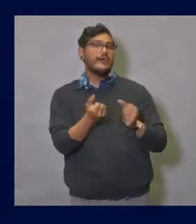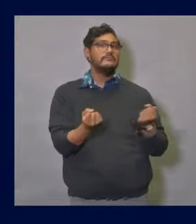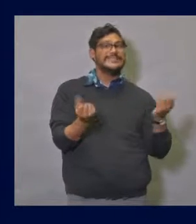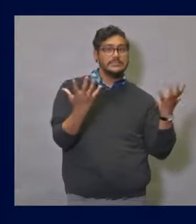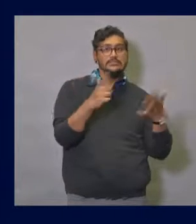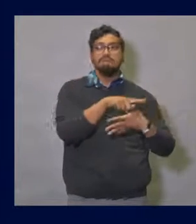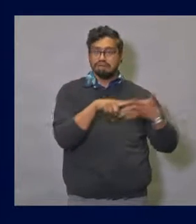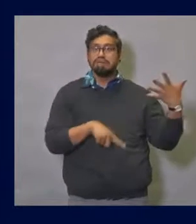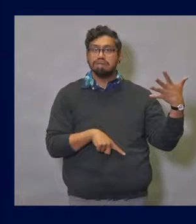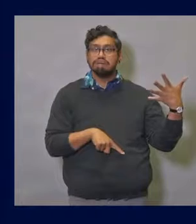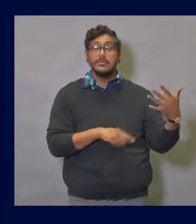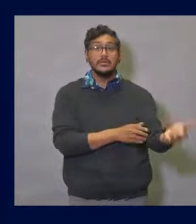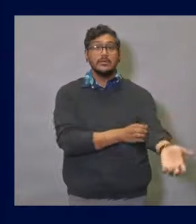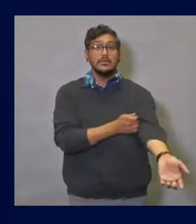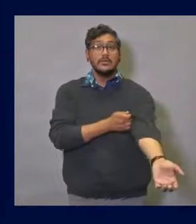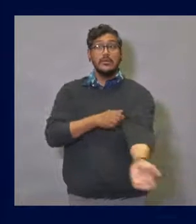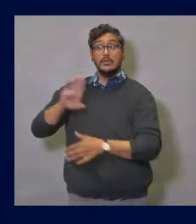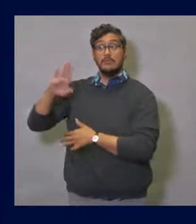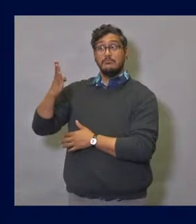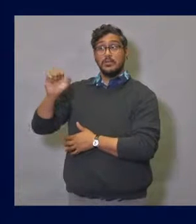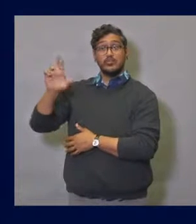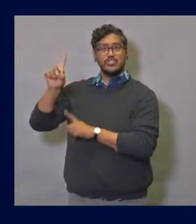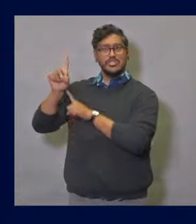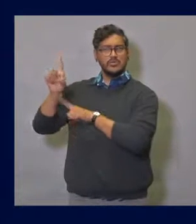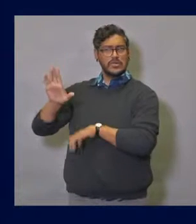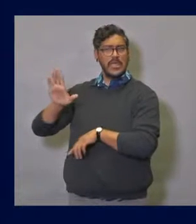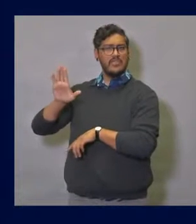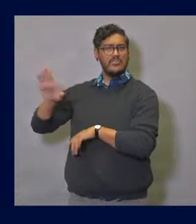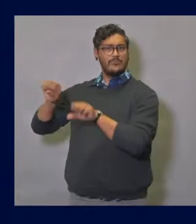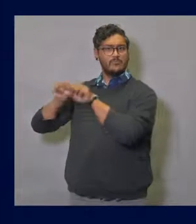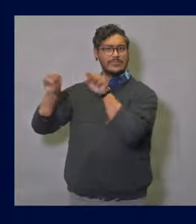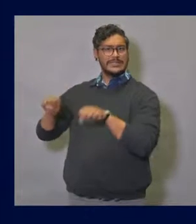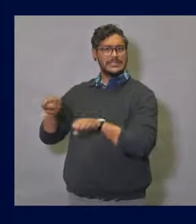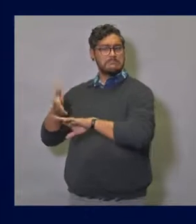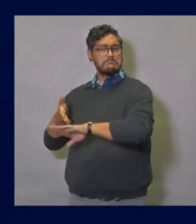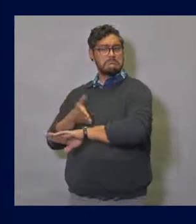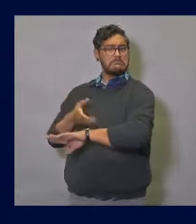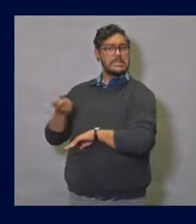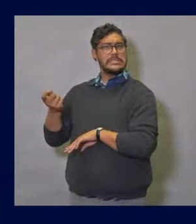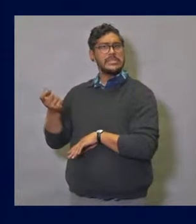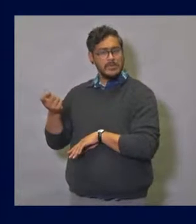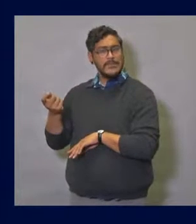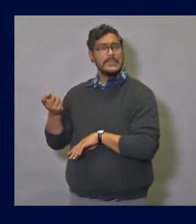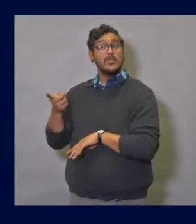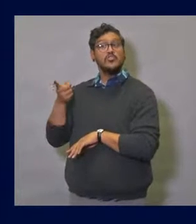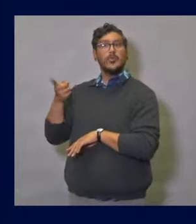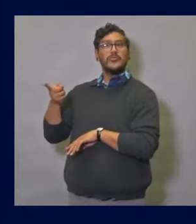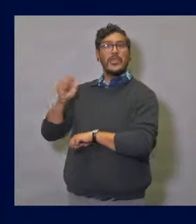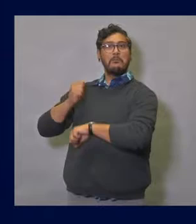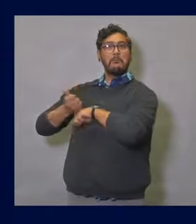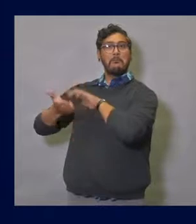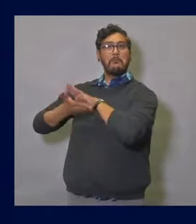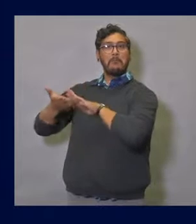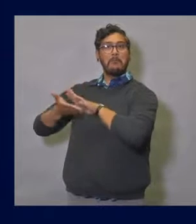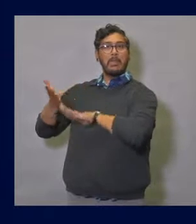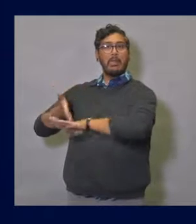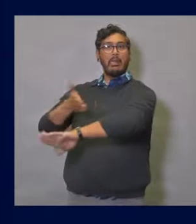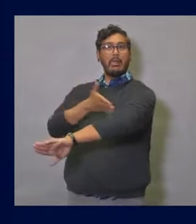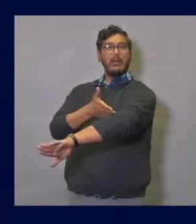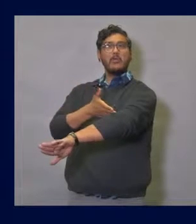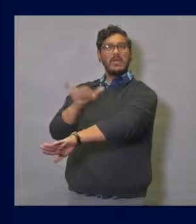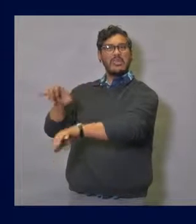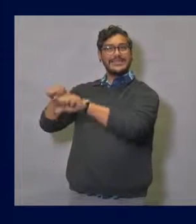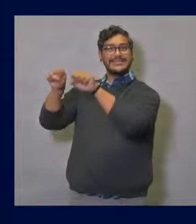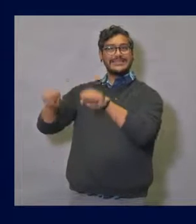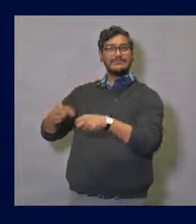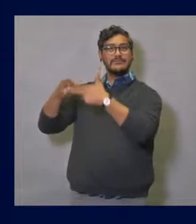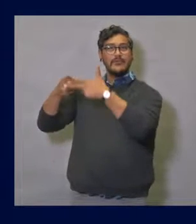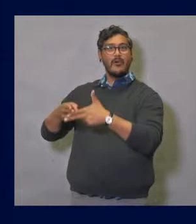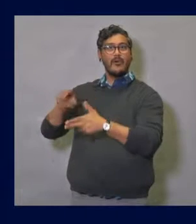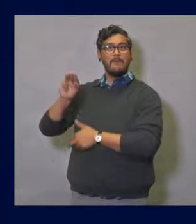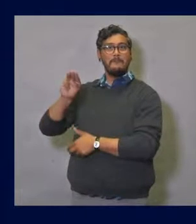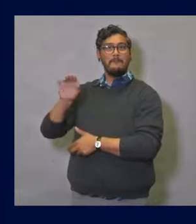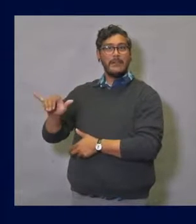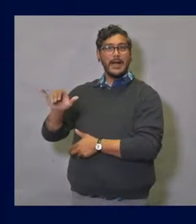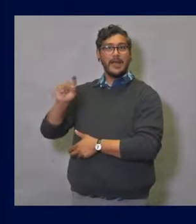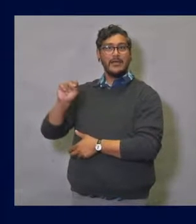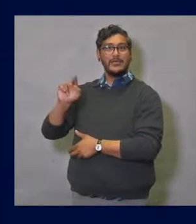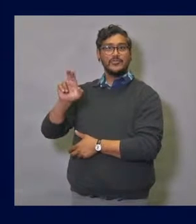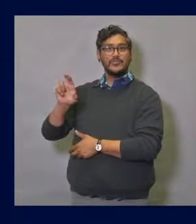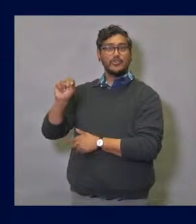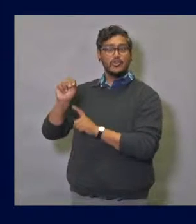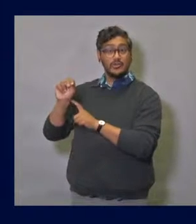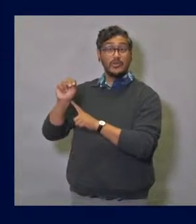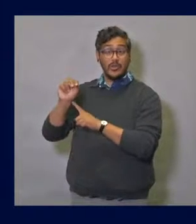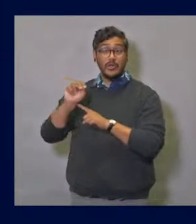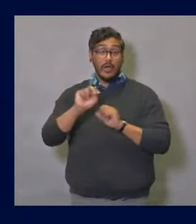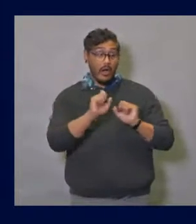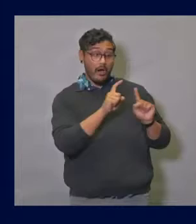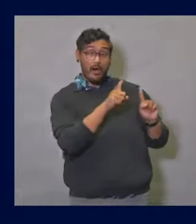TODOS LOS PROVEEDORES DEBERÁN